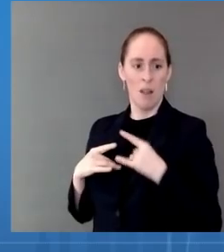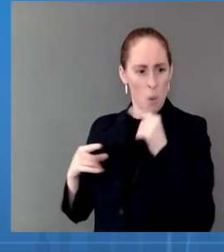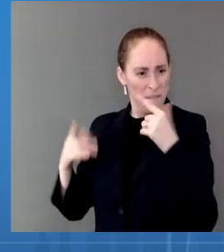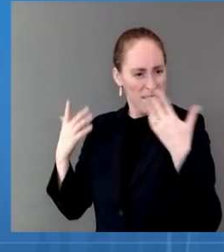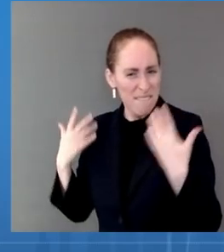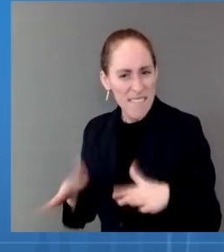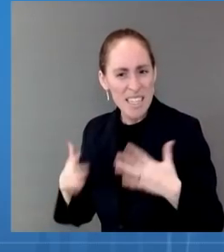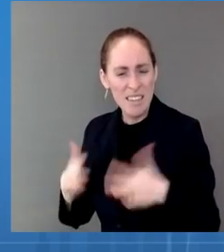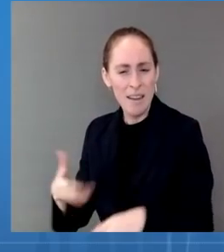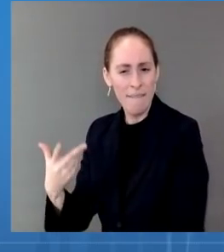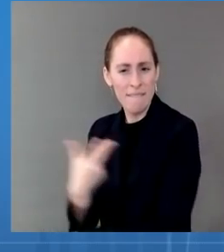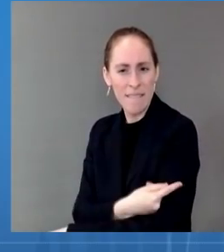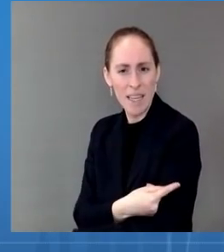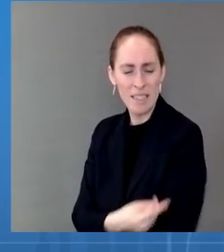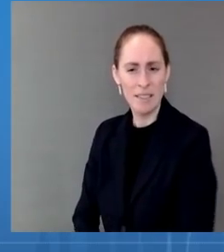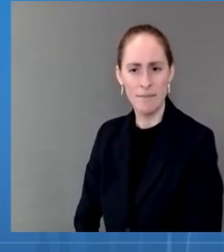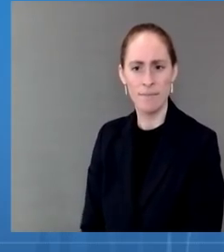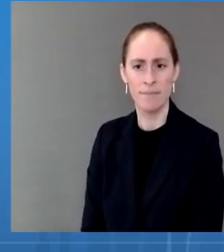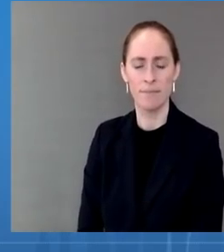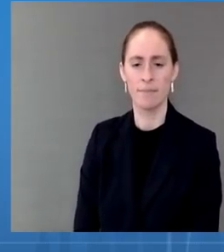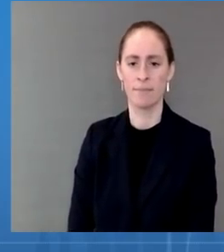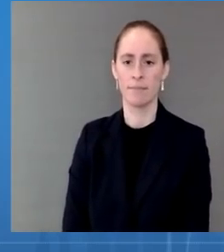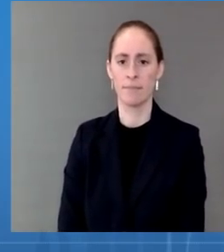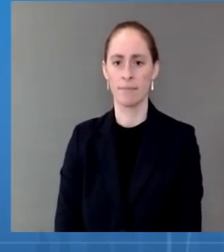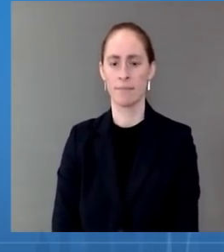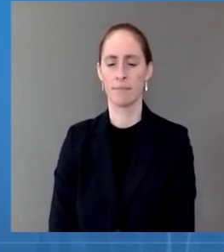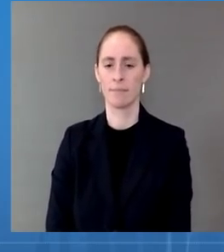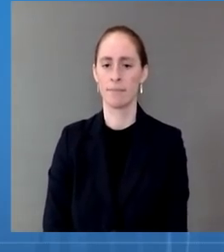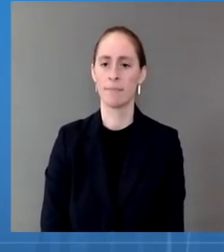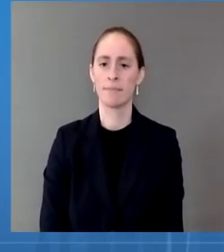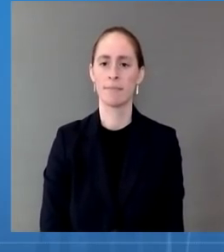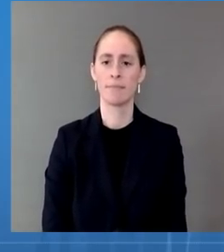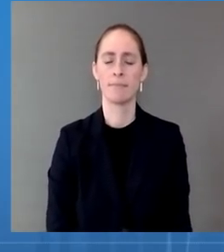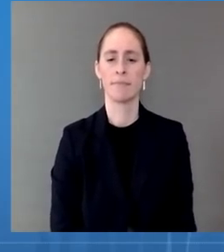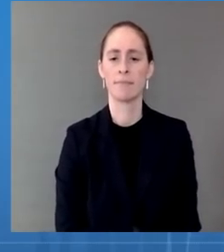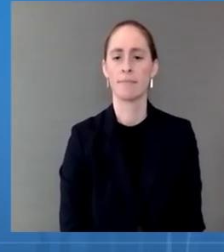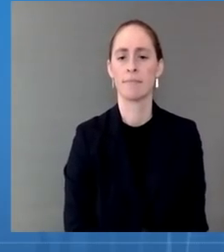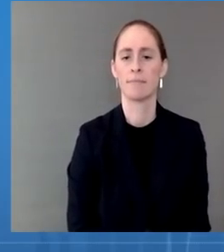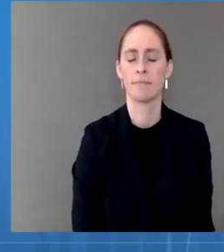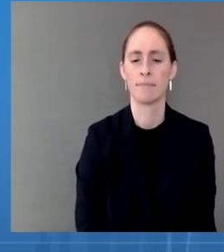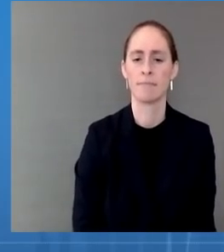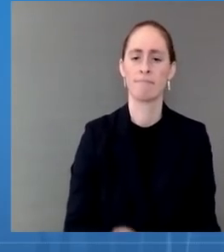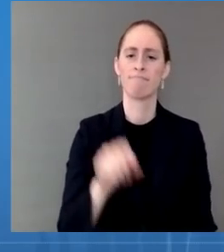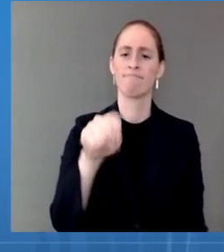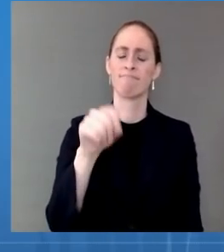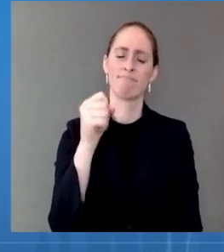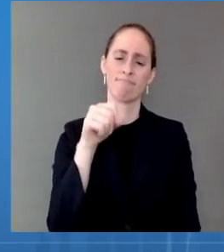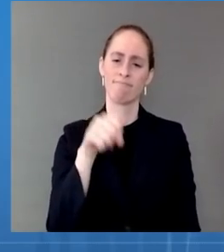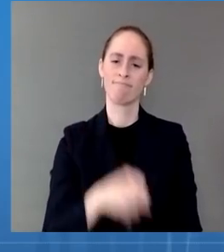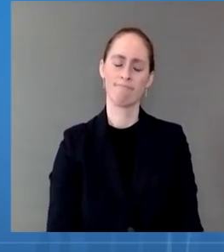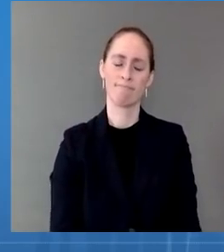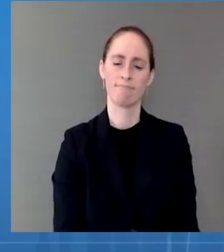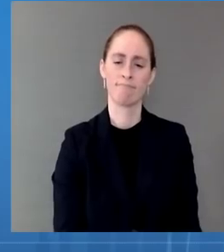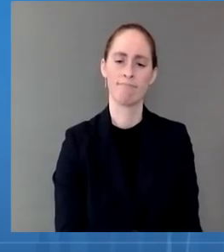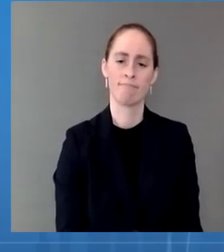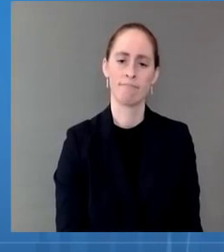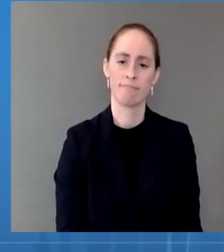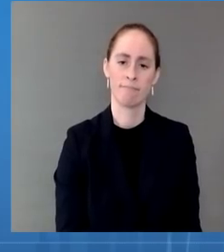and other countries at the same time, appreciating that the that the travel ban is a temporary measure,